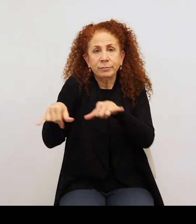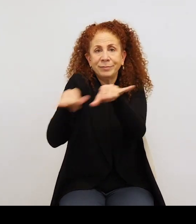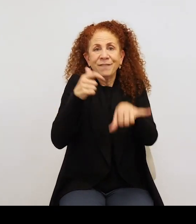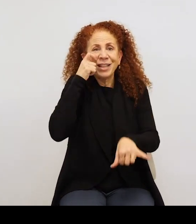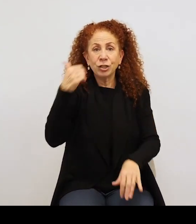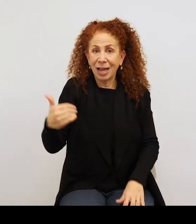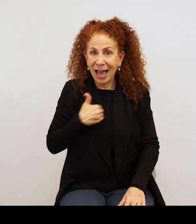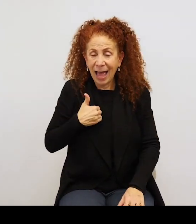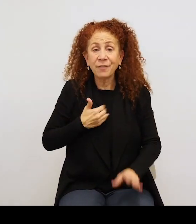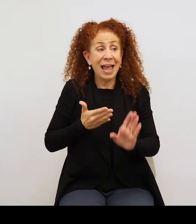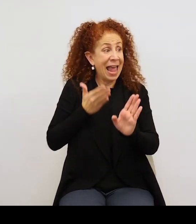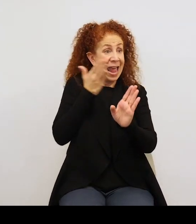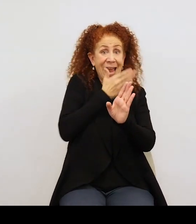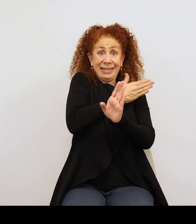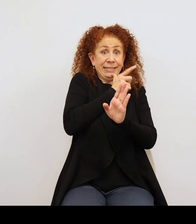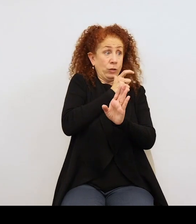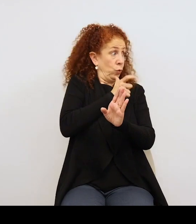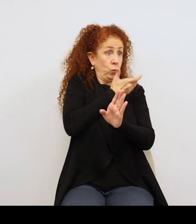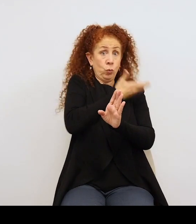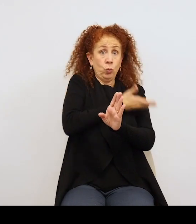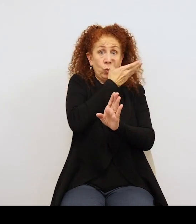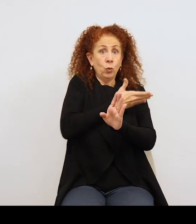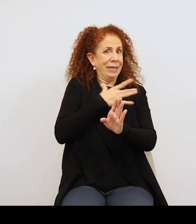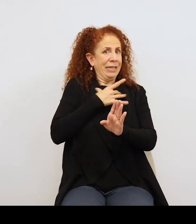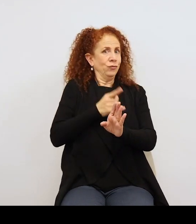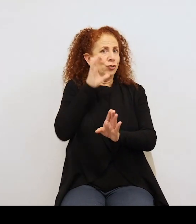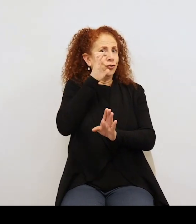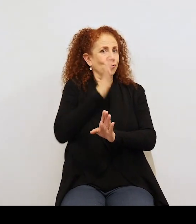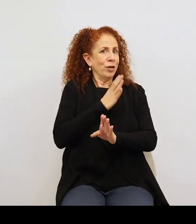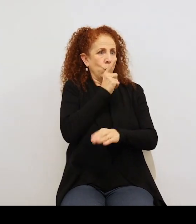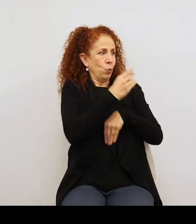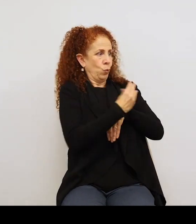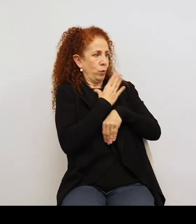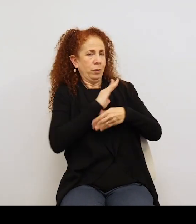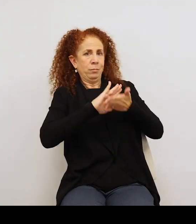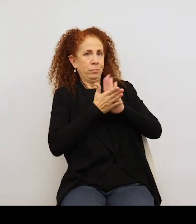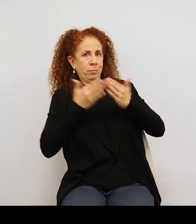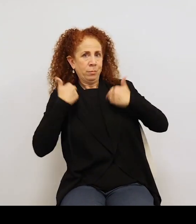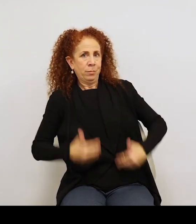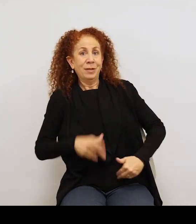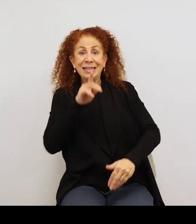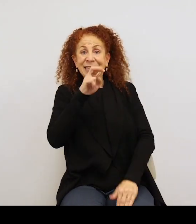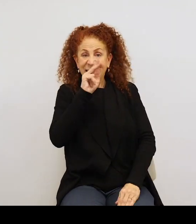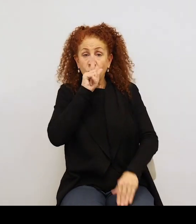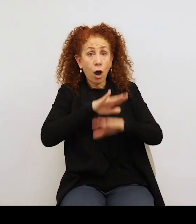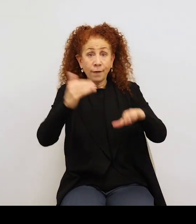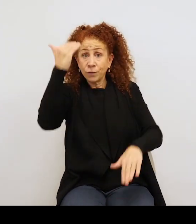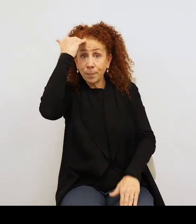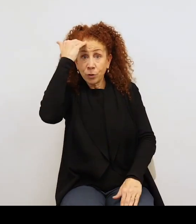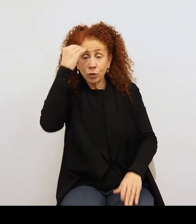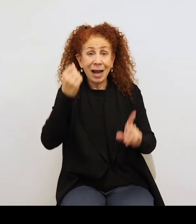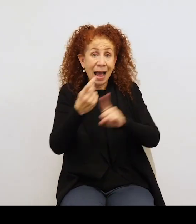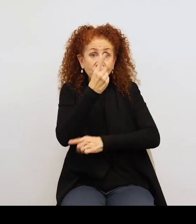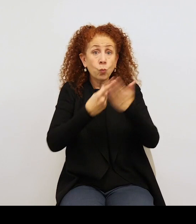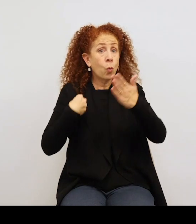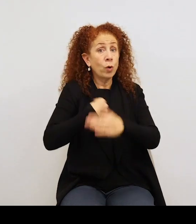Ancestors turn out to be very interesting strangers. Kin are unfamiliar outside what we thought was family